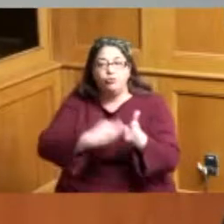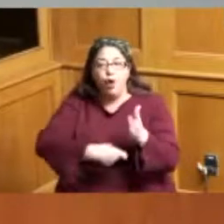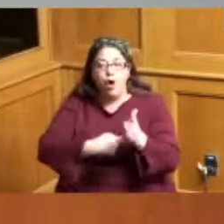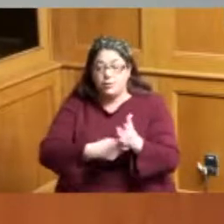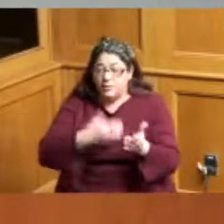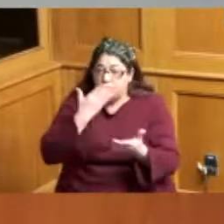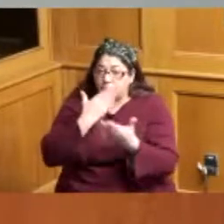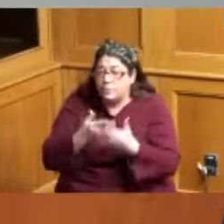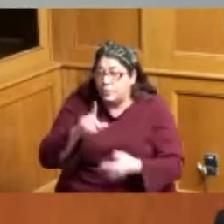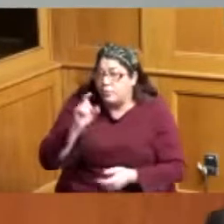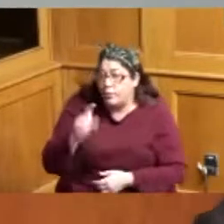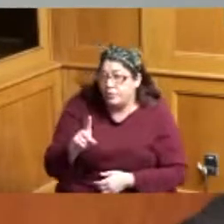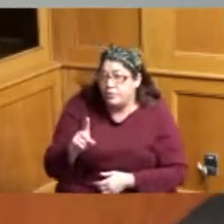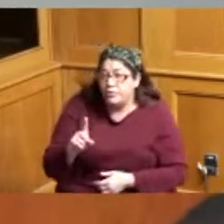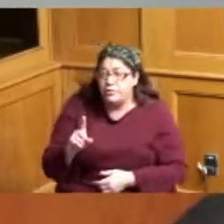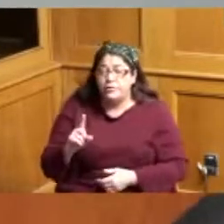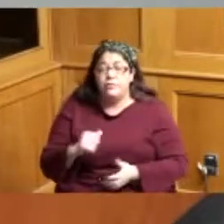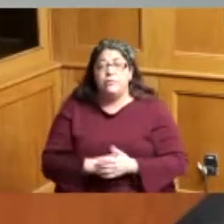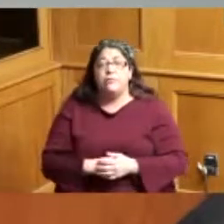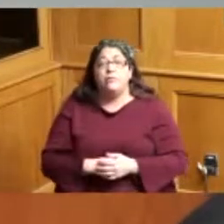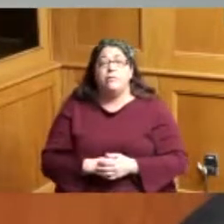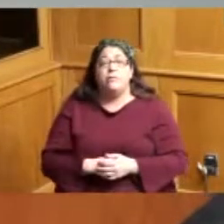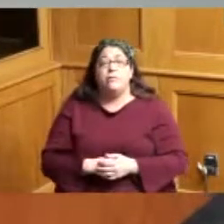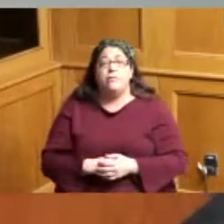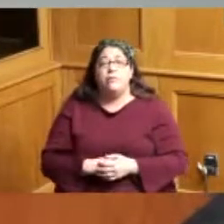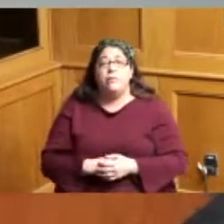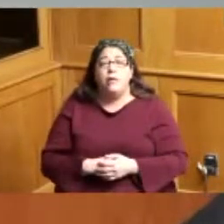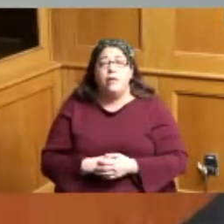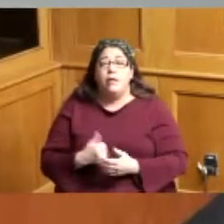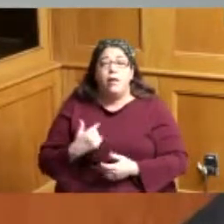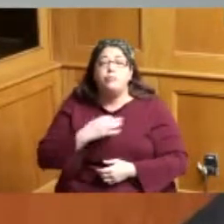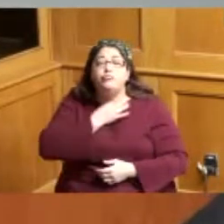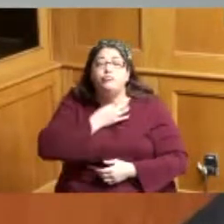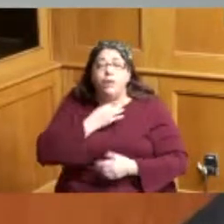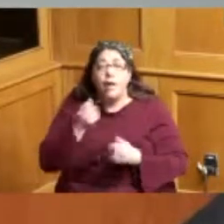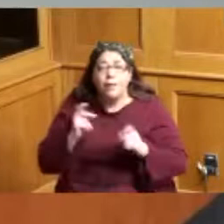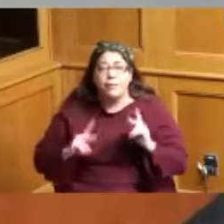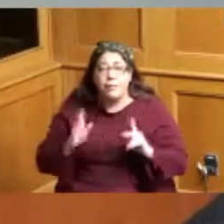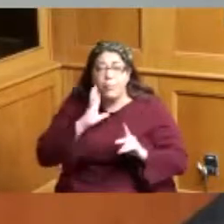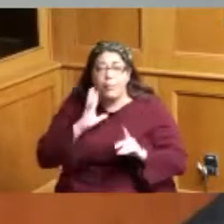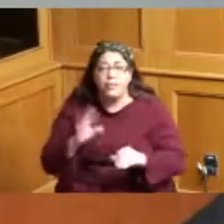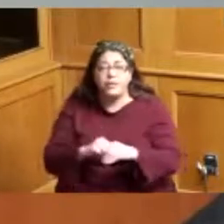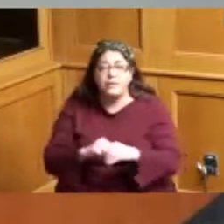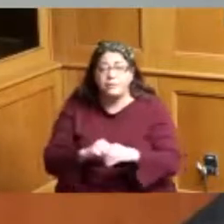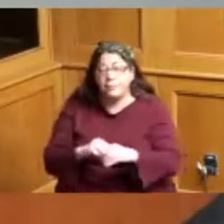I just want to get a sense of how many folks will participate I do think you know there's